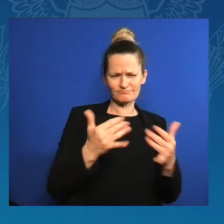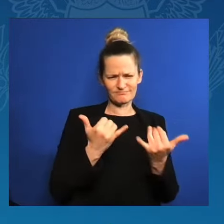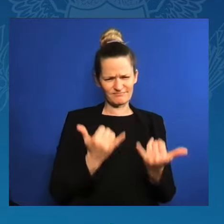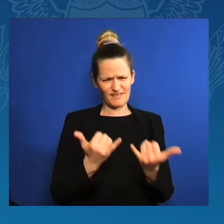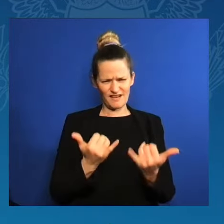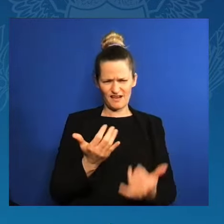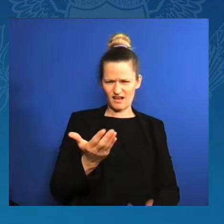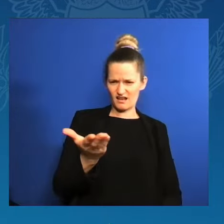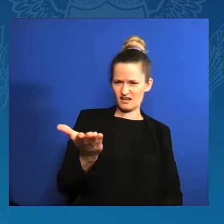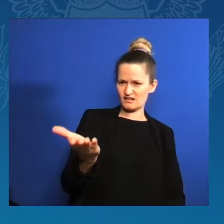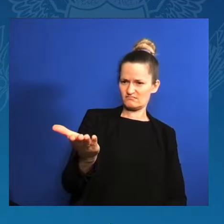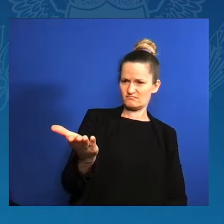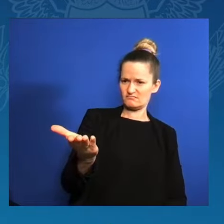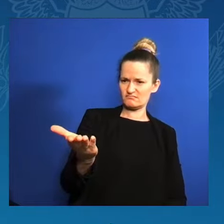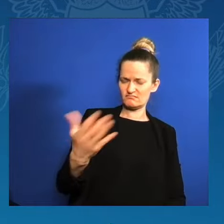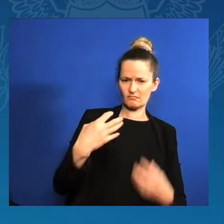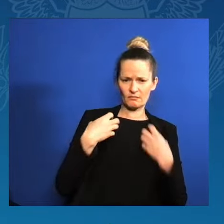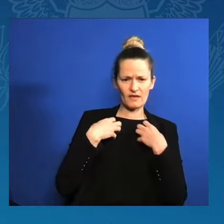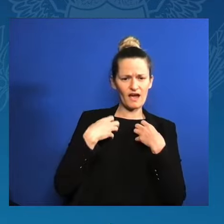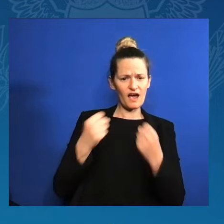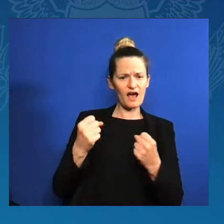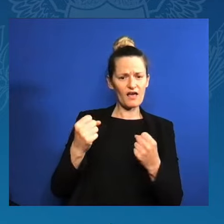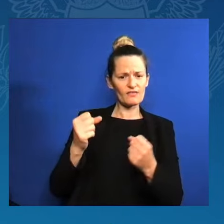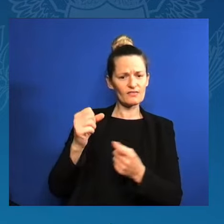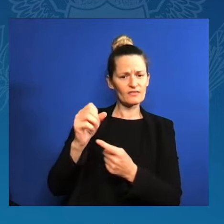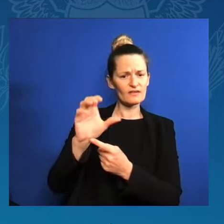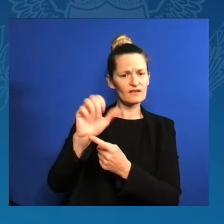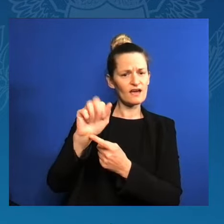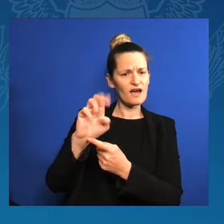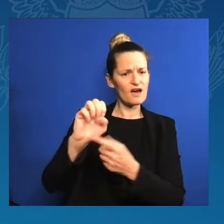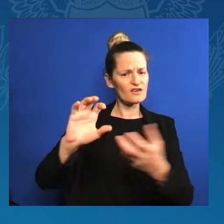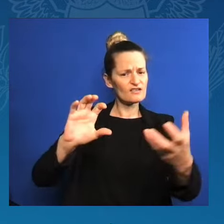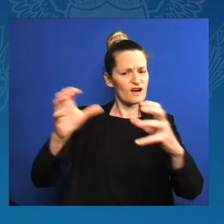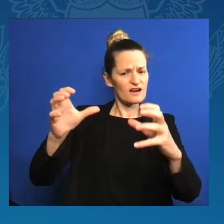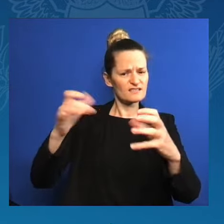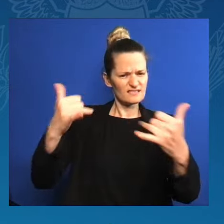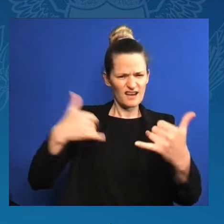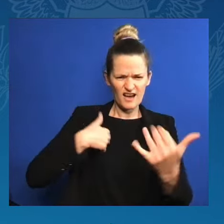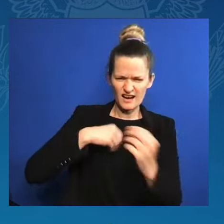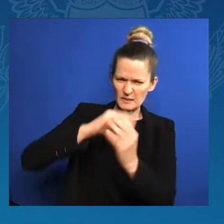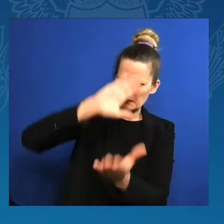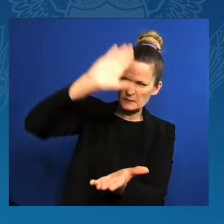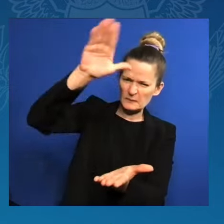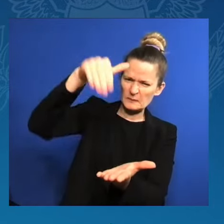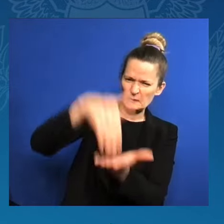extremist "so-called leaders" in states across our nation